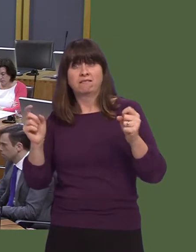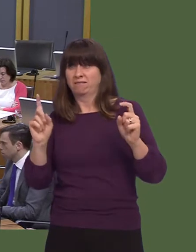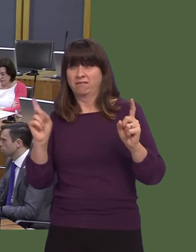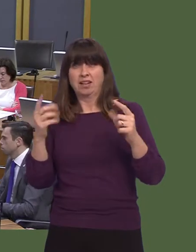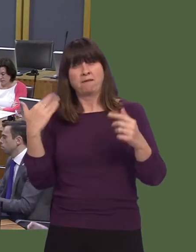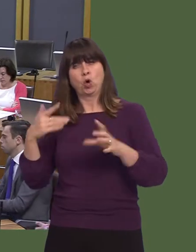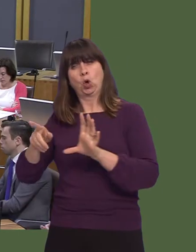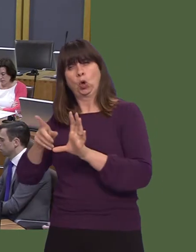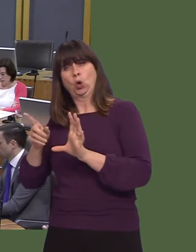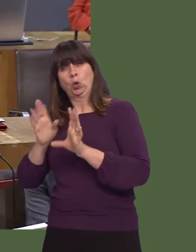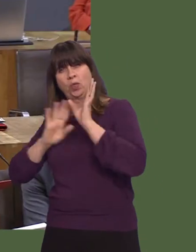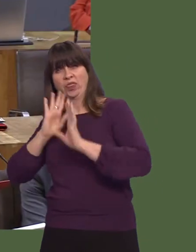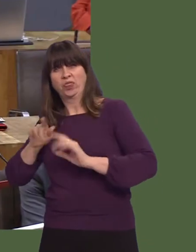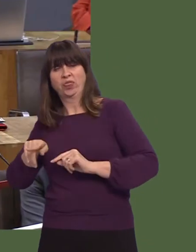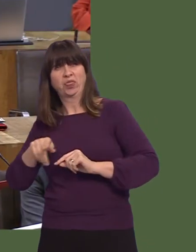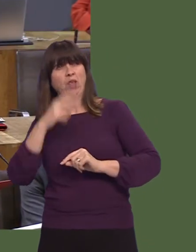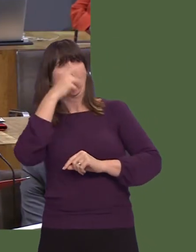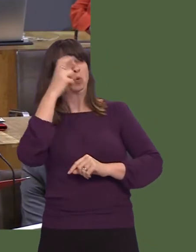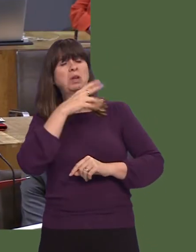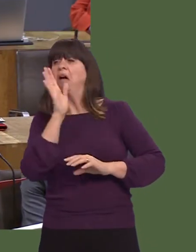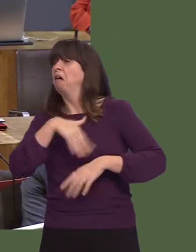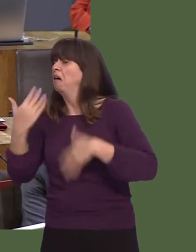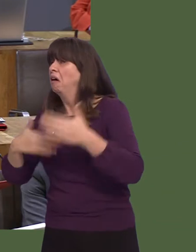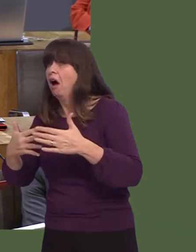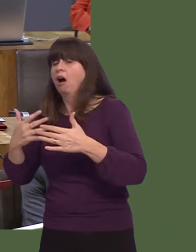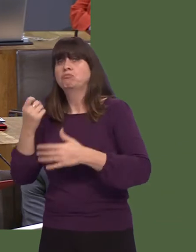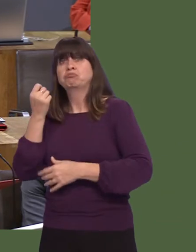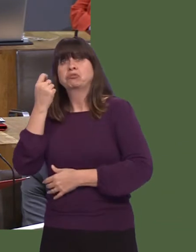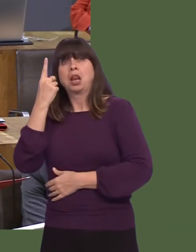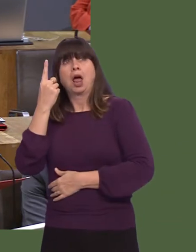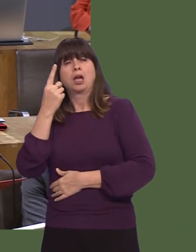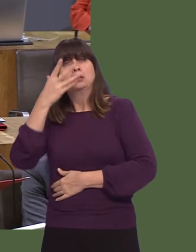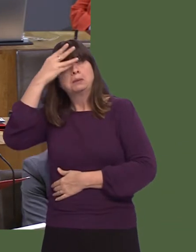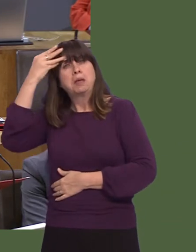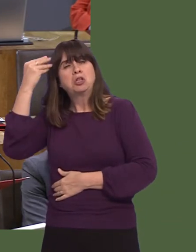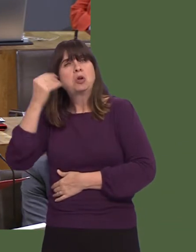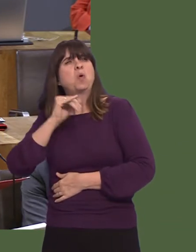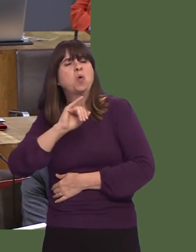do understand what the effects of dementia are, how they can help people with dementia,